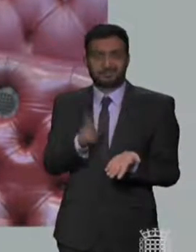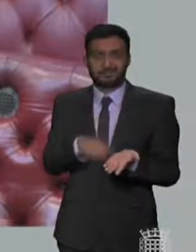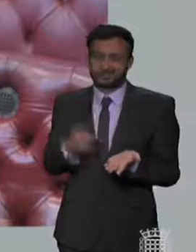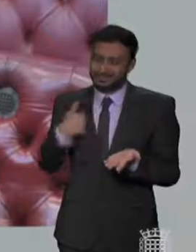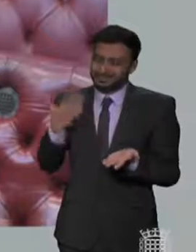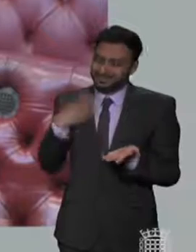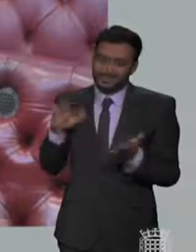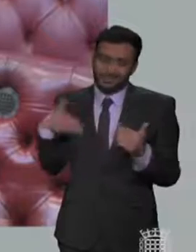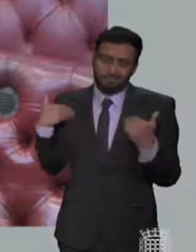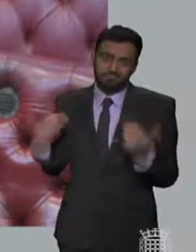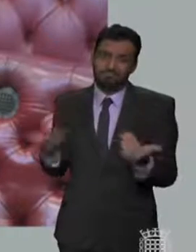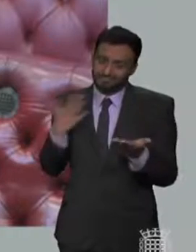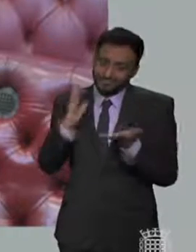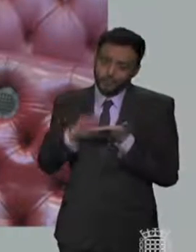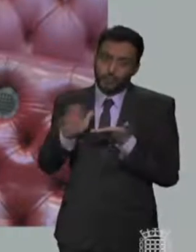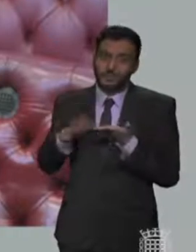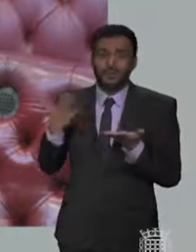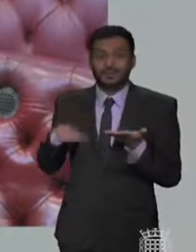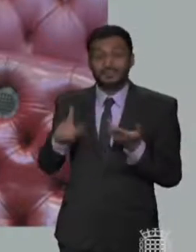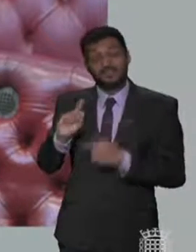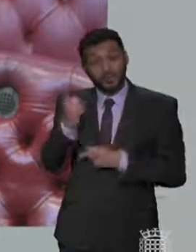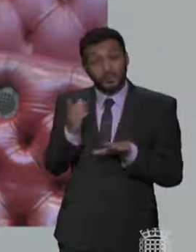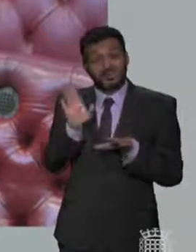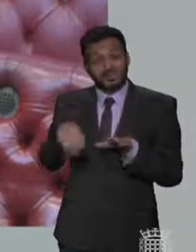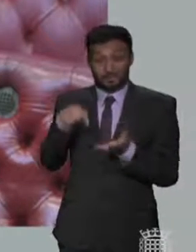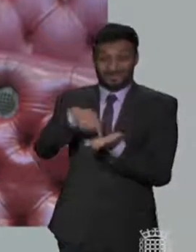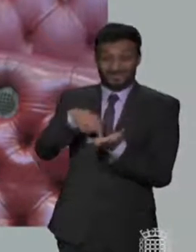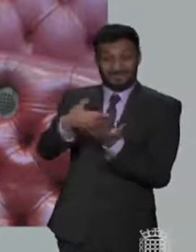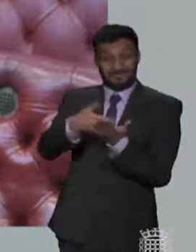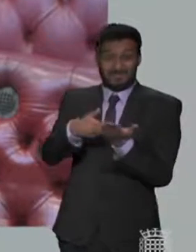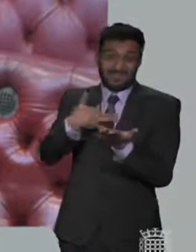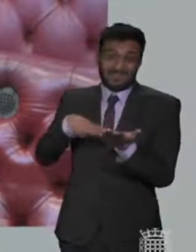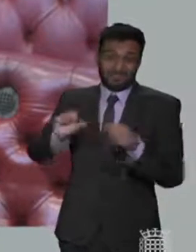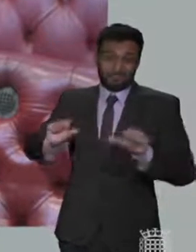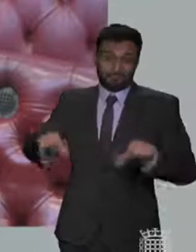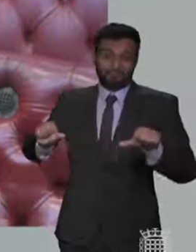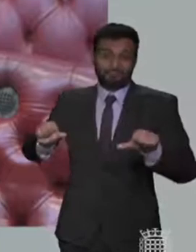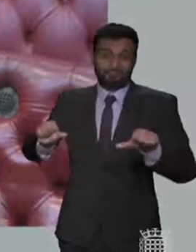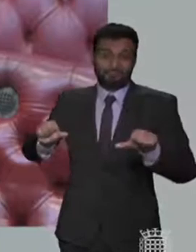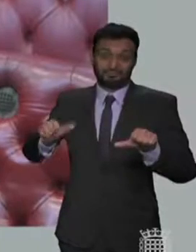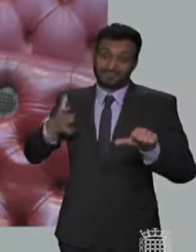that recognition recognition in legislation this bill would constitute an important next step